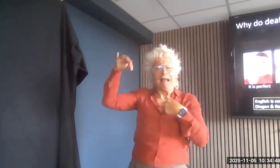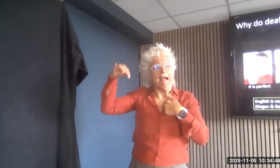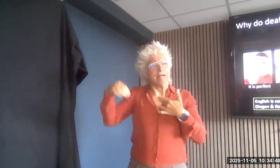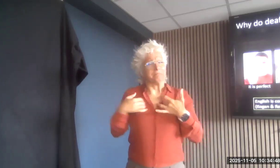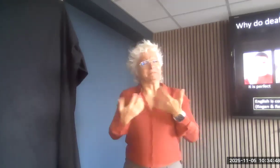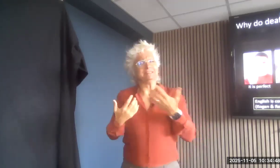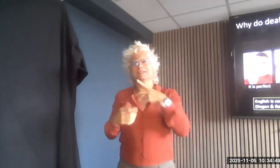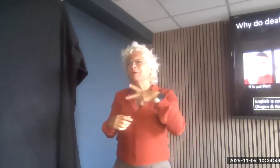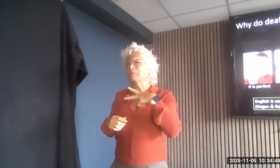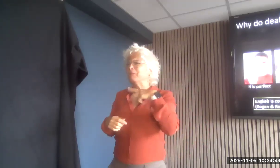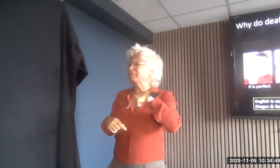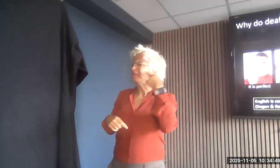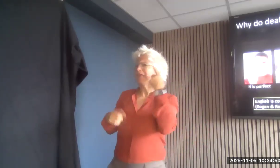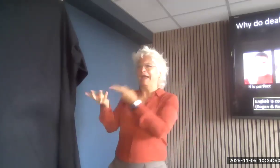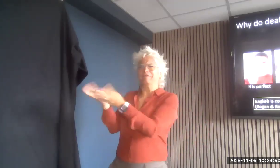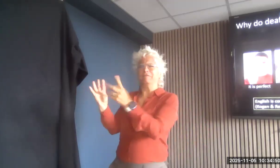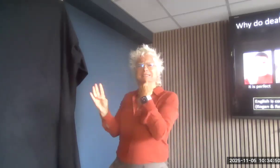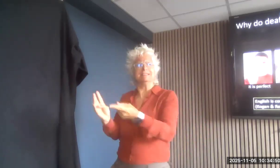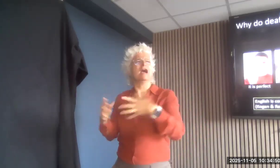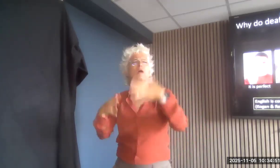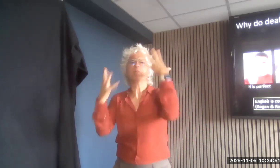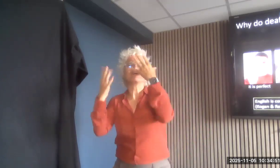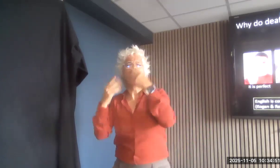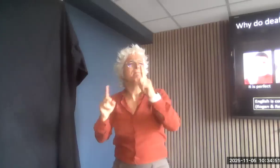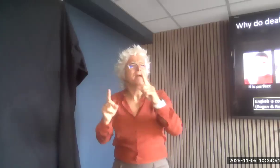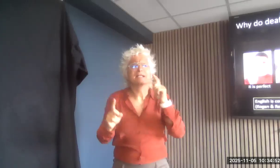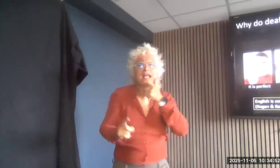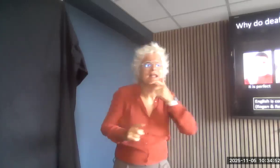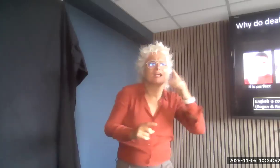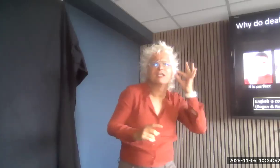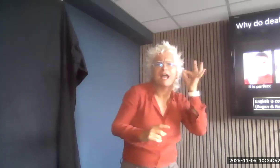one… there's one article that compared 16 European languages said that English is considered one of the most beautiful.